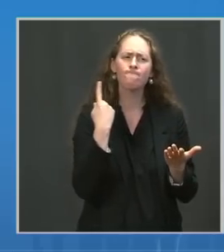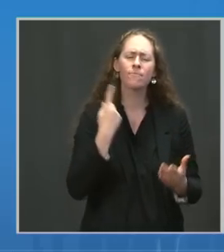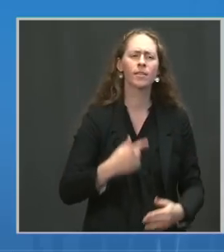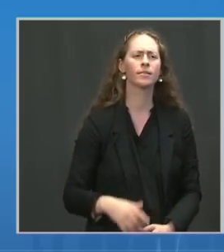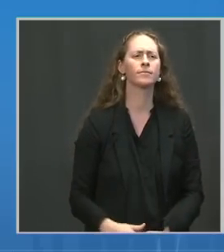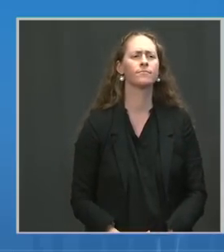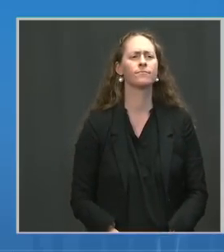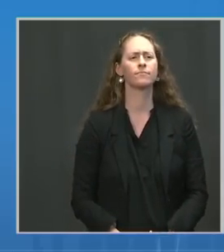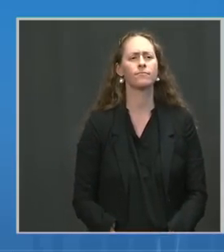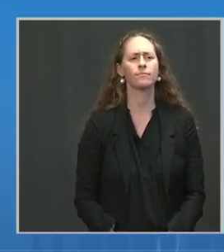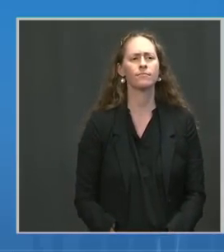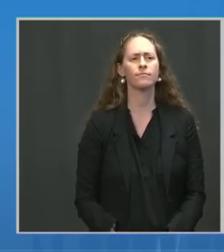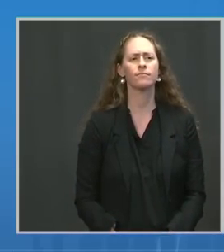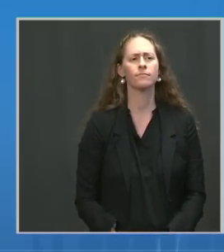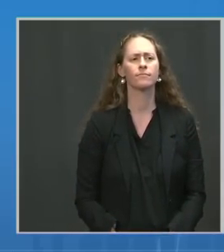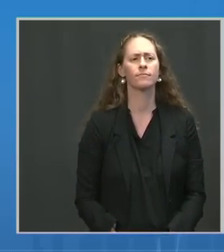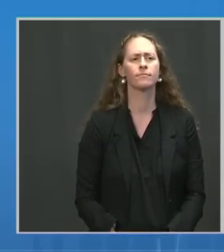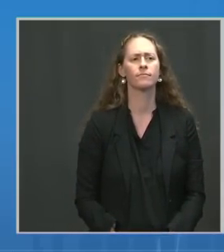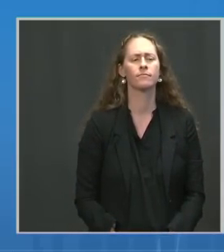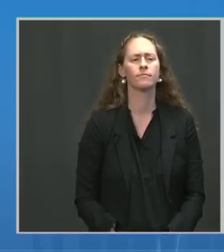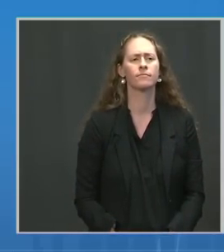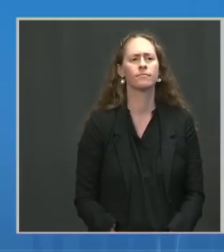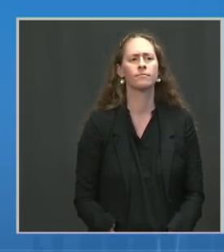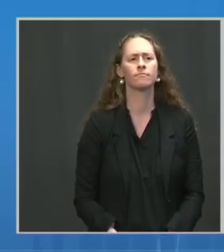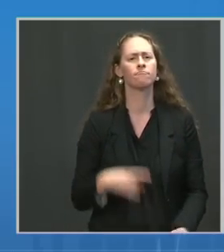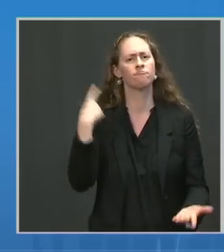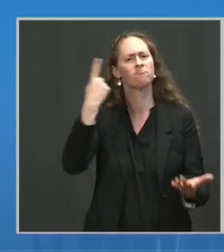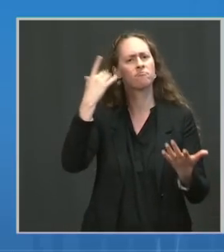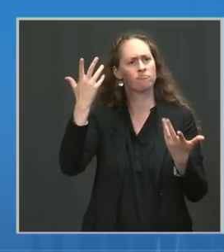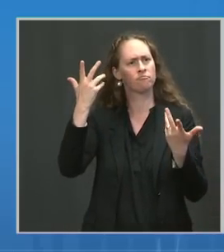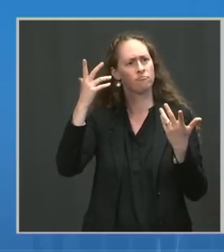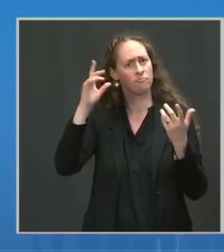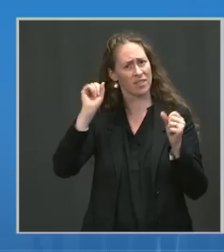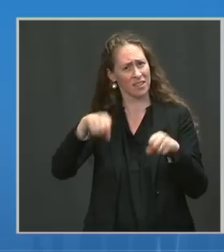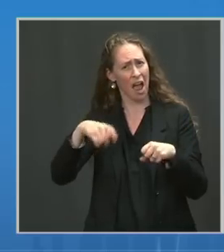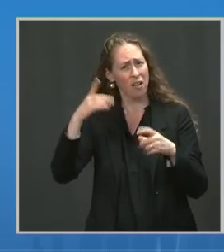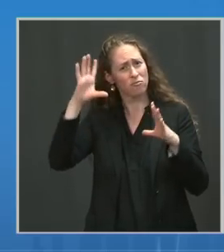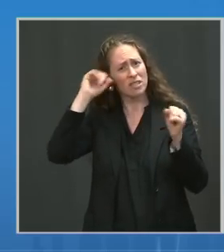turn up the pressure on the unvaccinated to actually get shots? Mr. Zients: Well, Zeke,